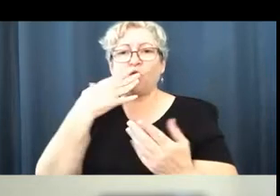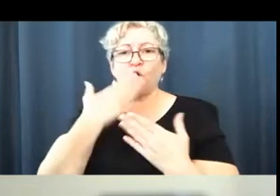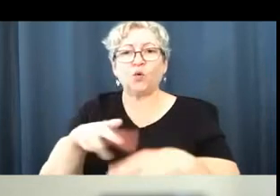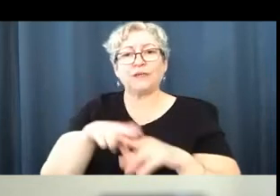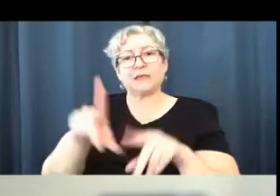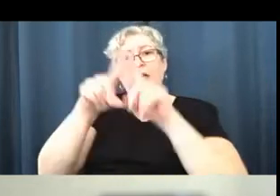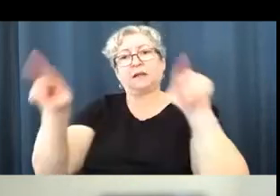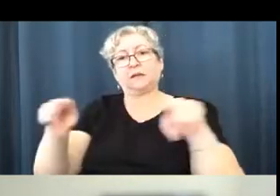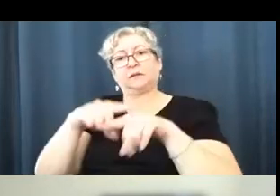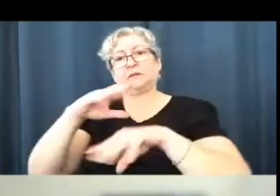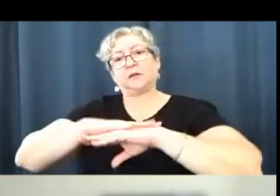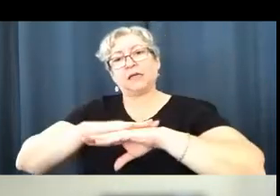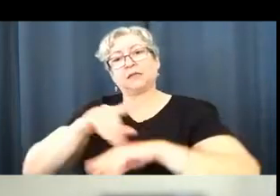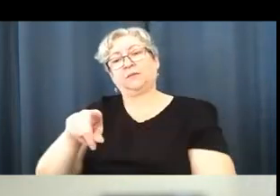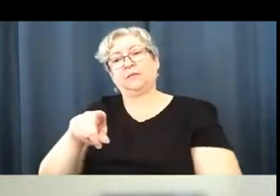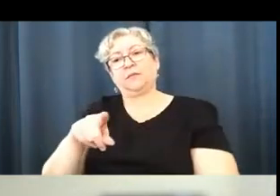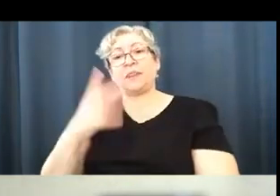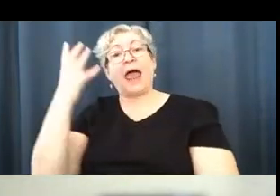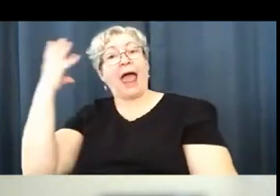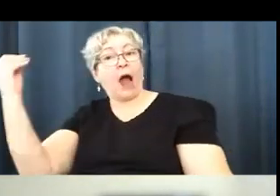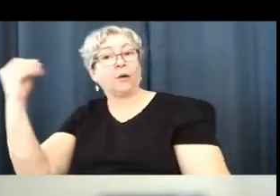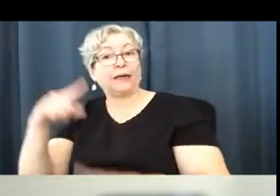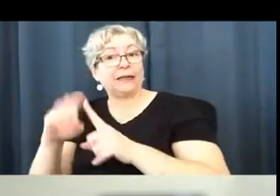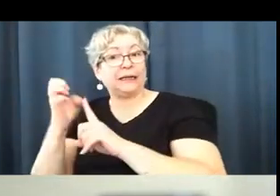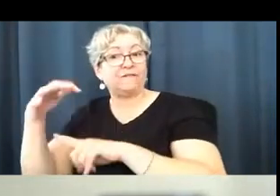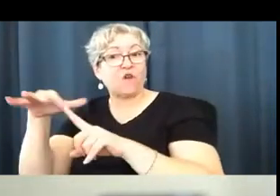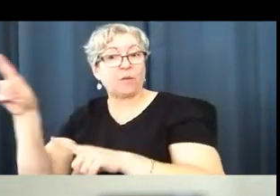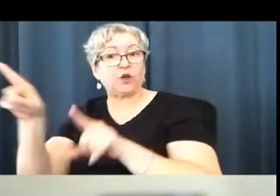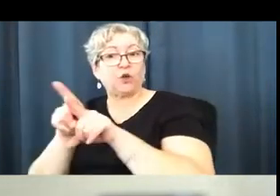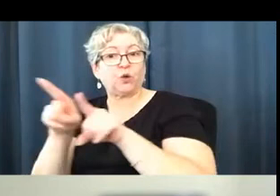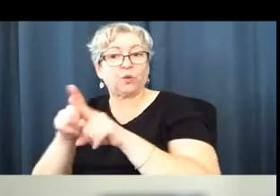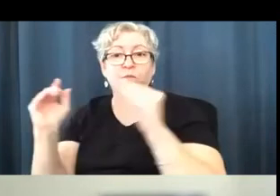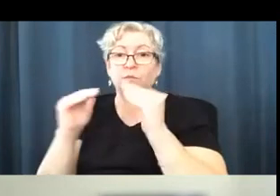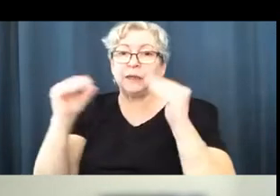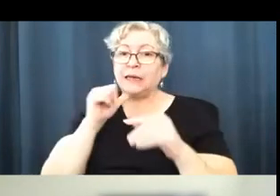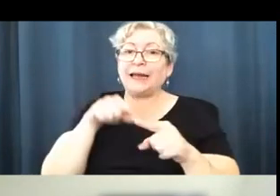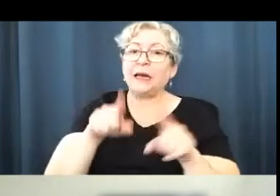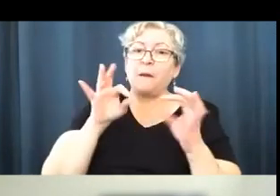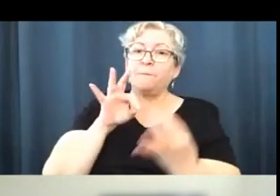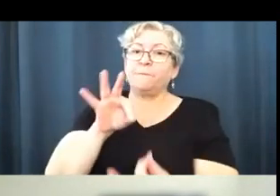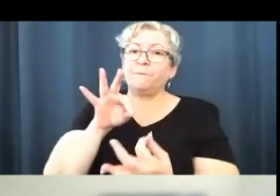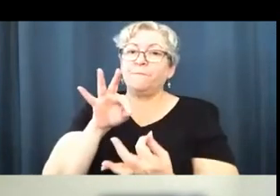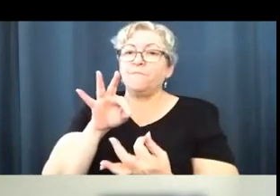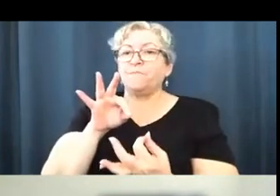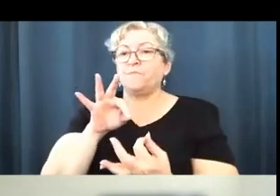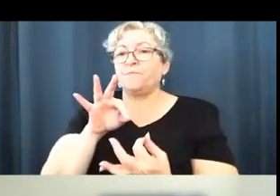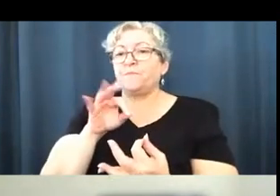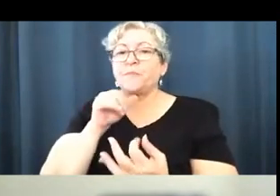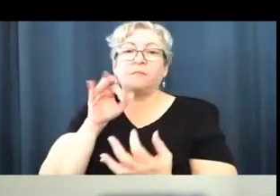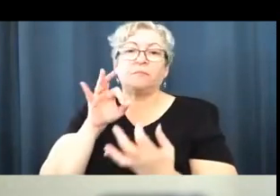but also looks great when you're out in the environment where you're not in an ideal environment